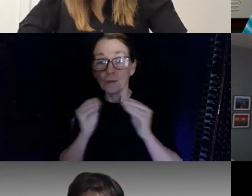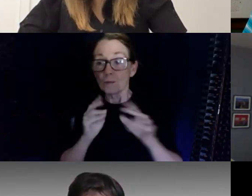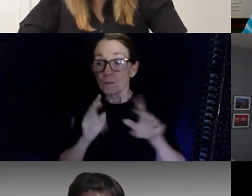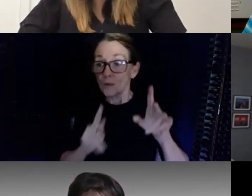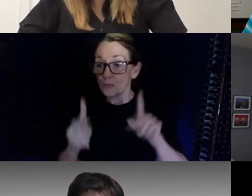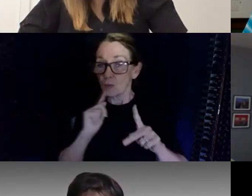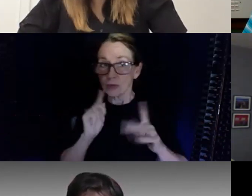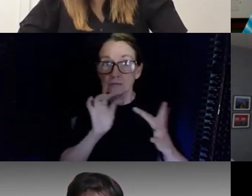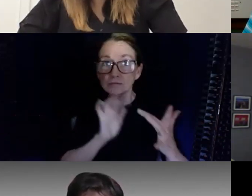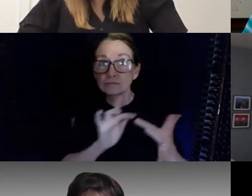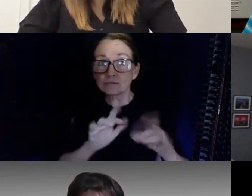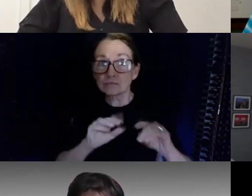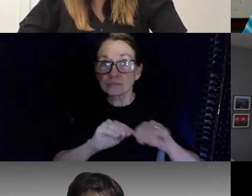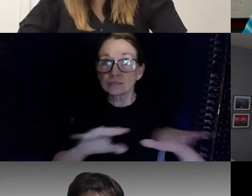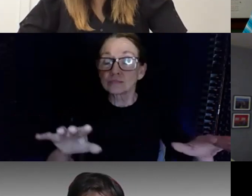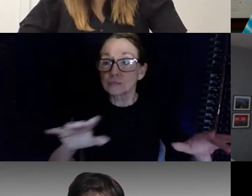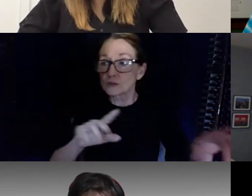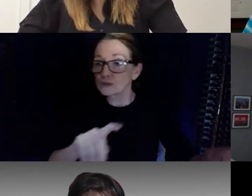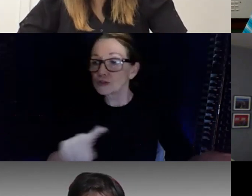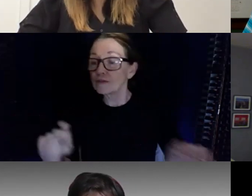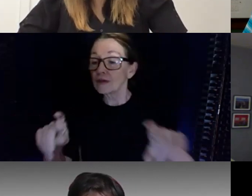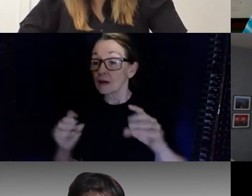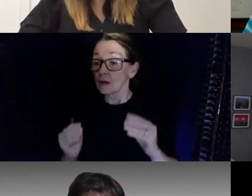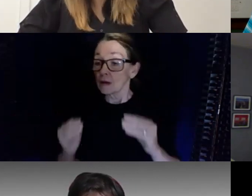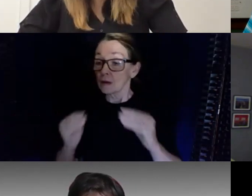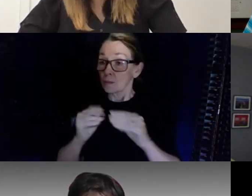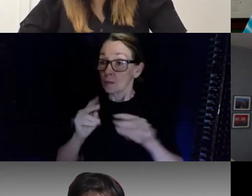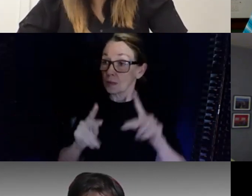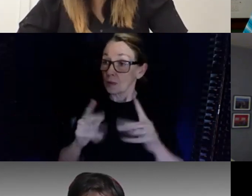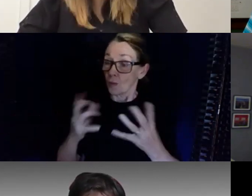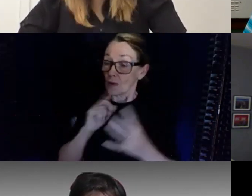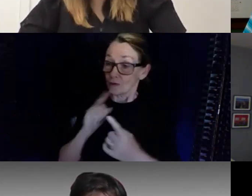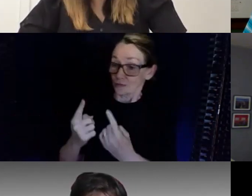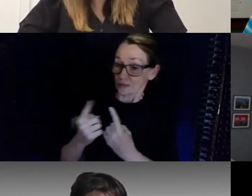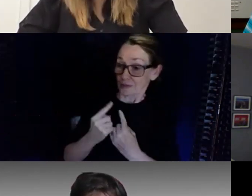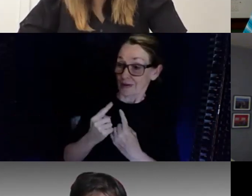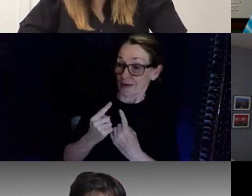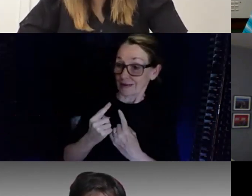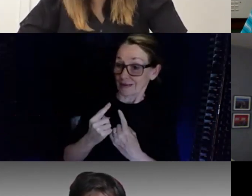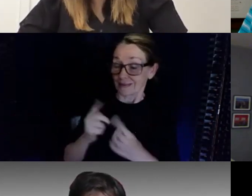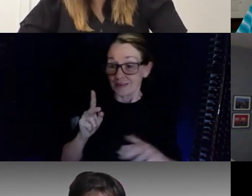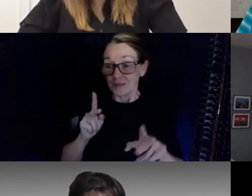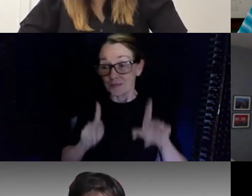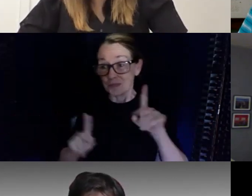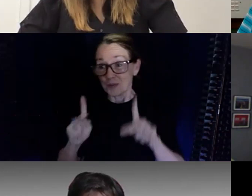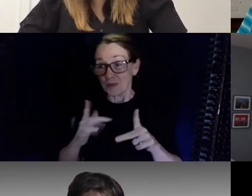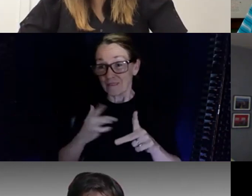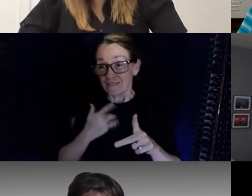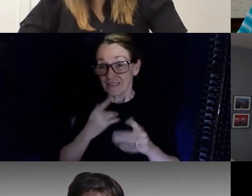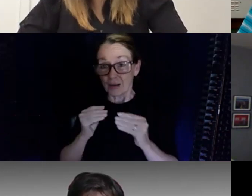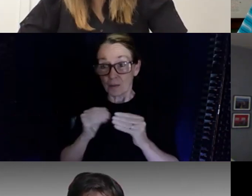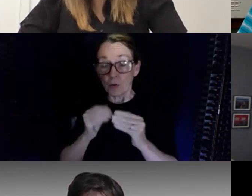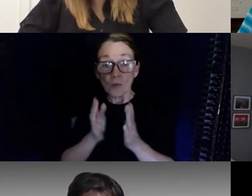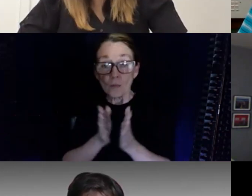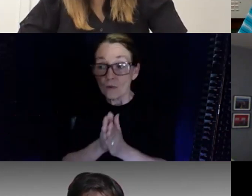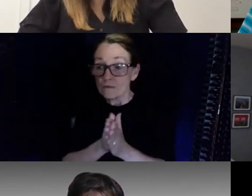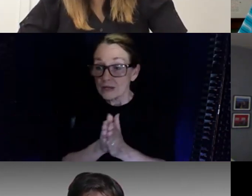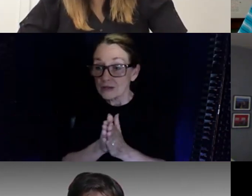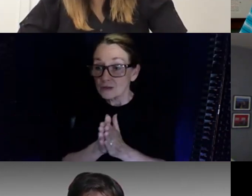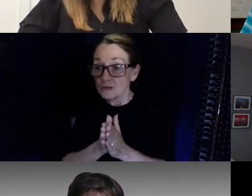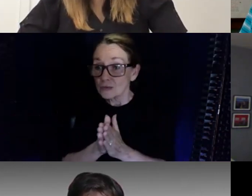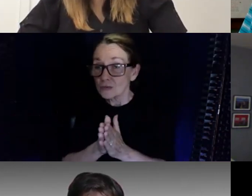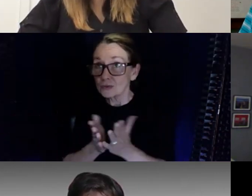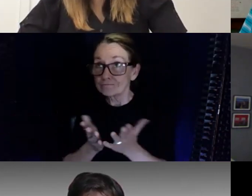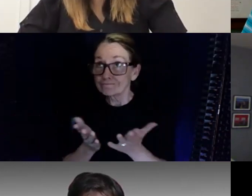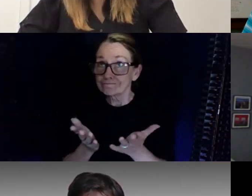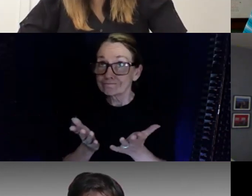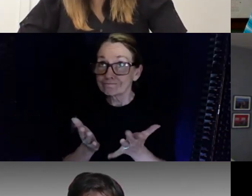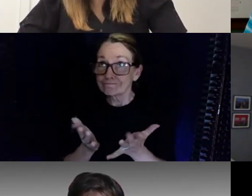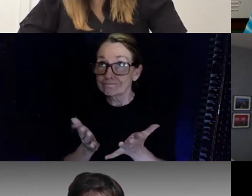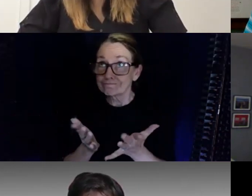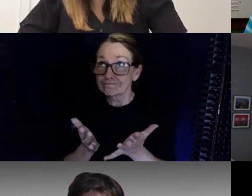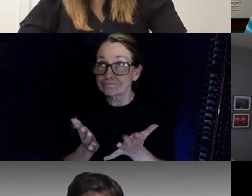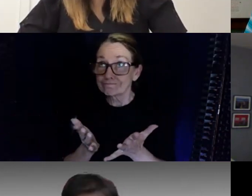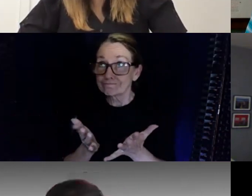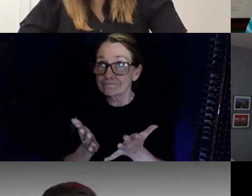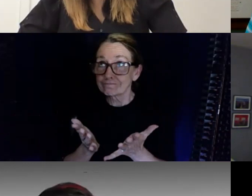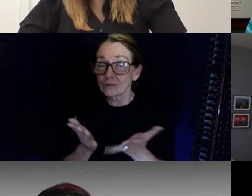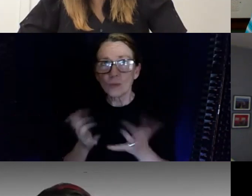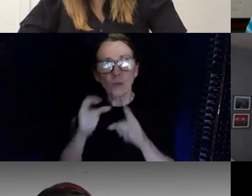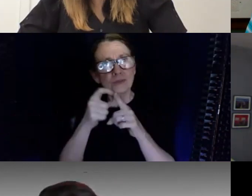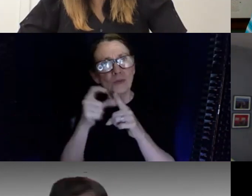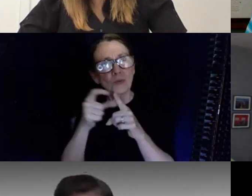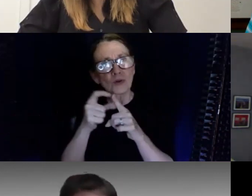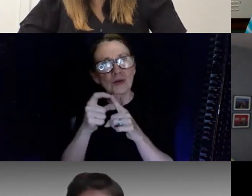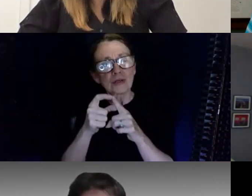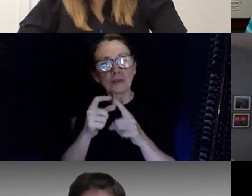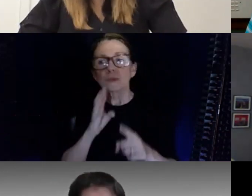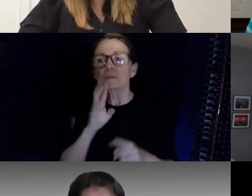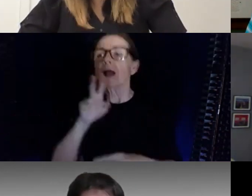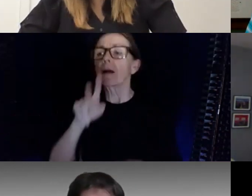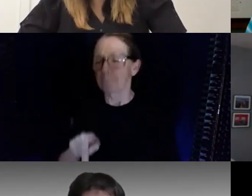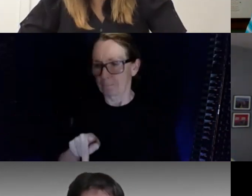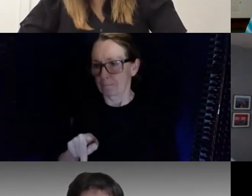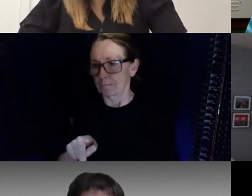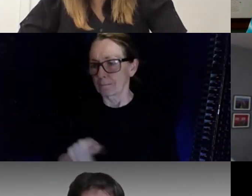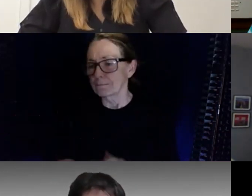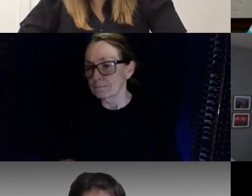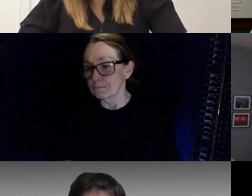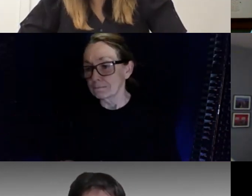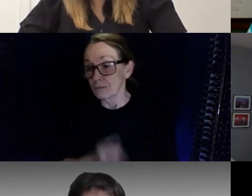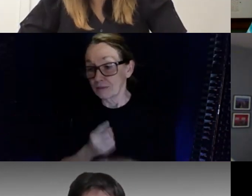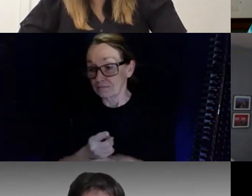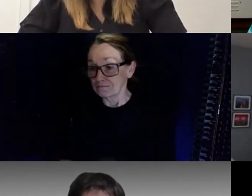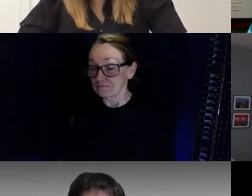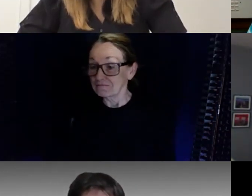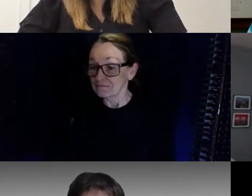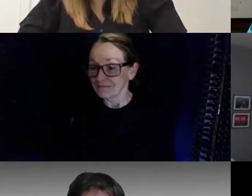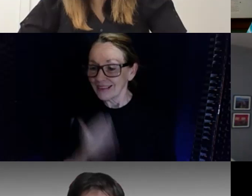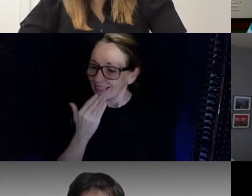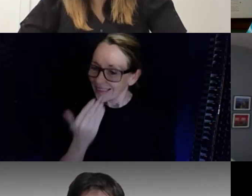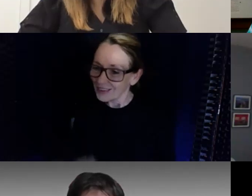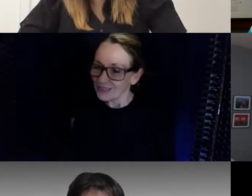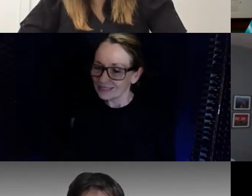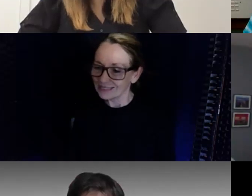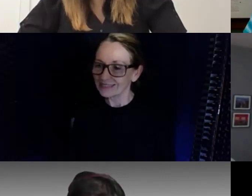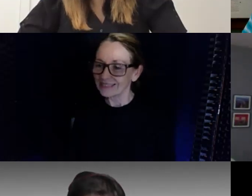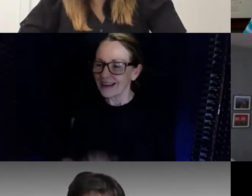SO, I REALLY APPRECIATE YOUR PATIENCE ON IT.